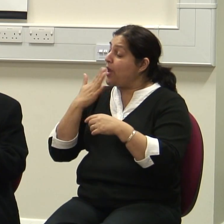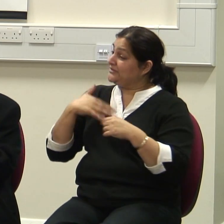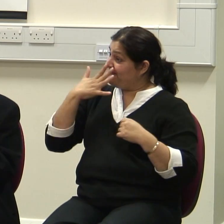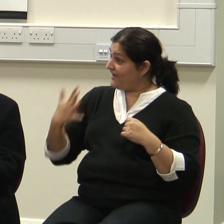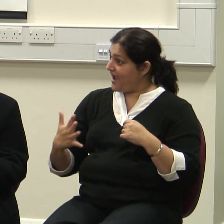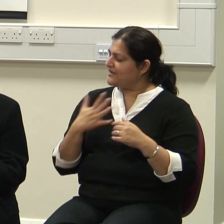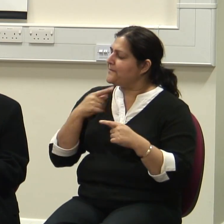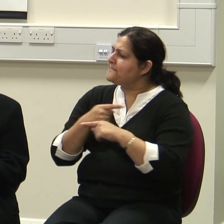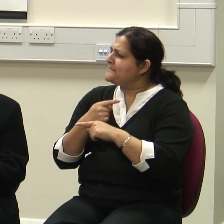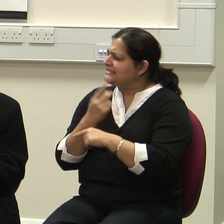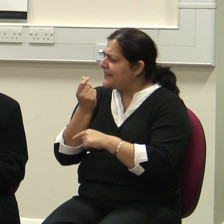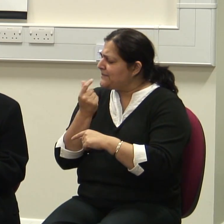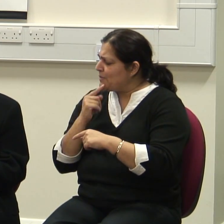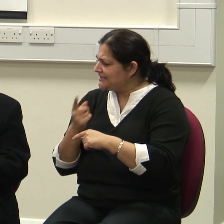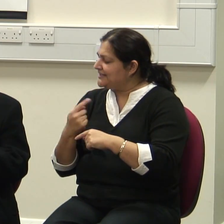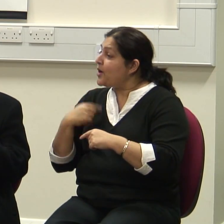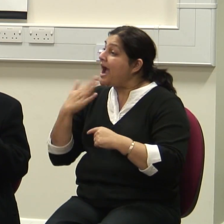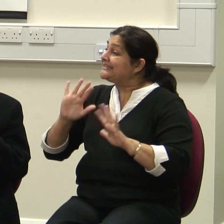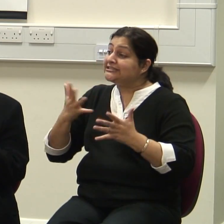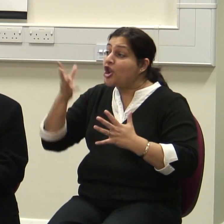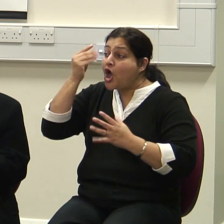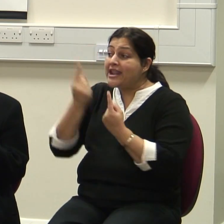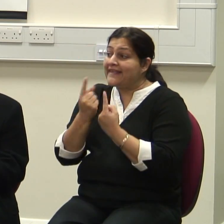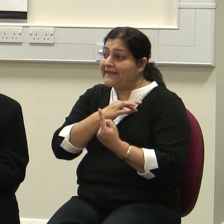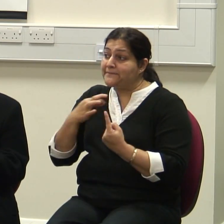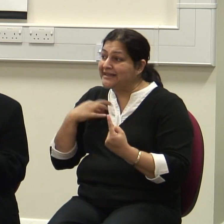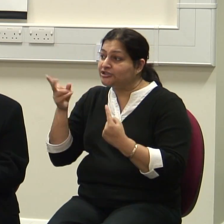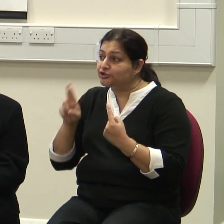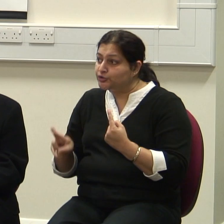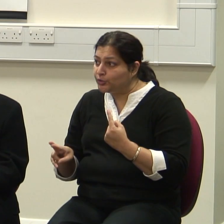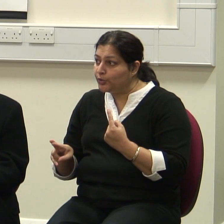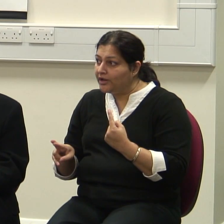this is not something which I learned in medical school, that there’s something wrong with this system.